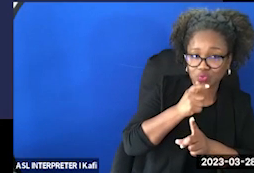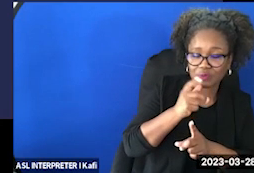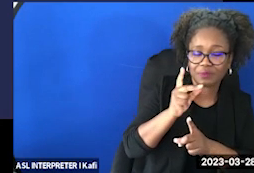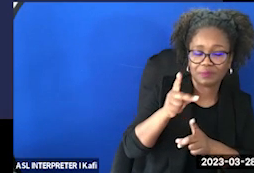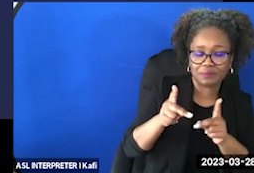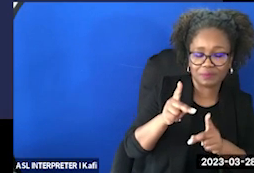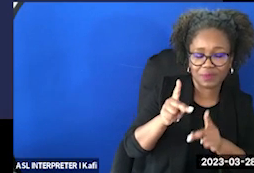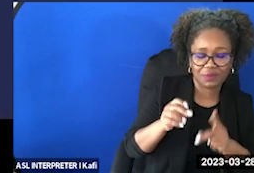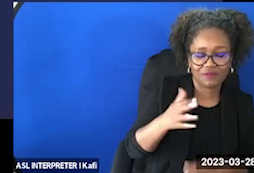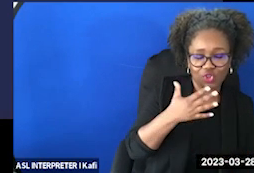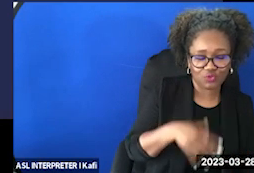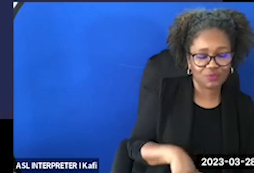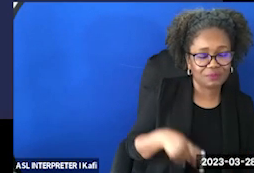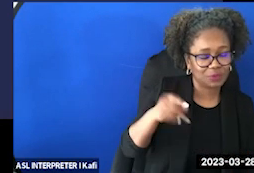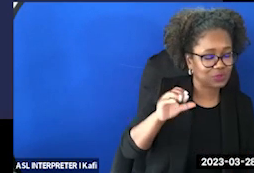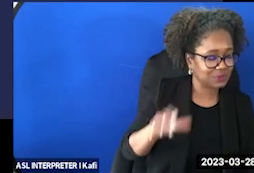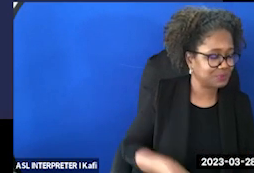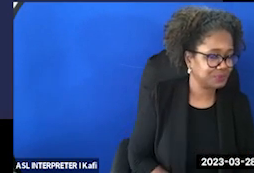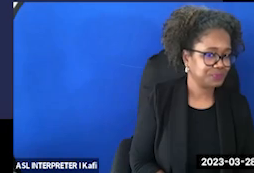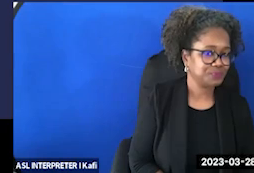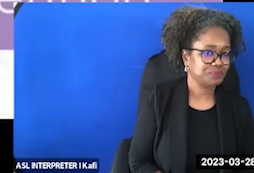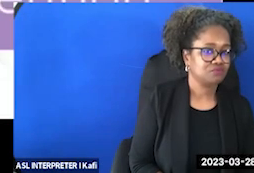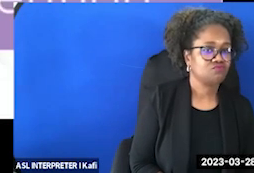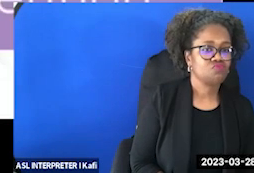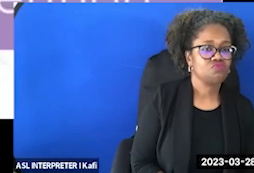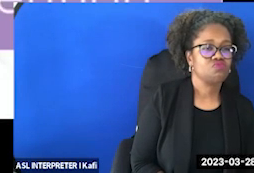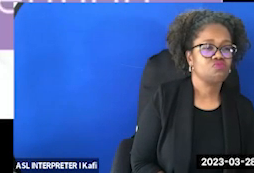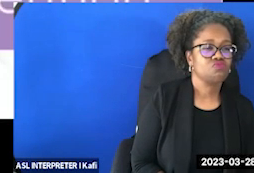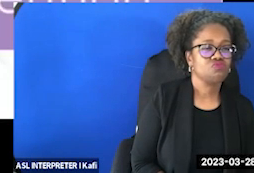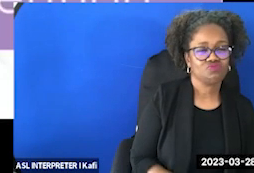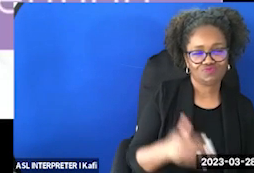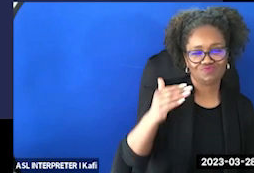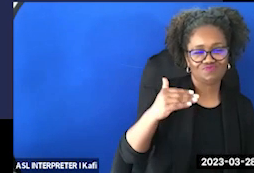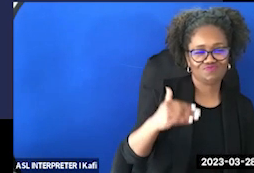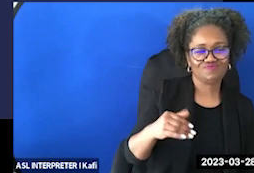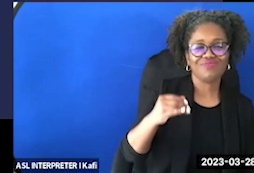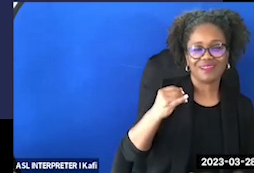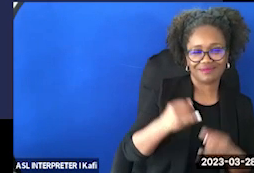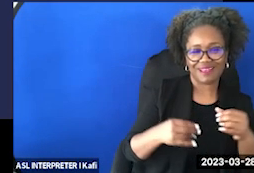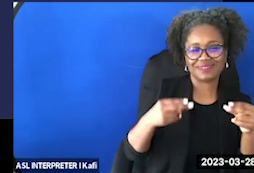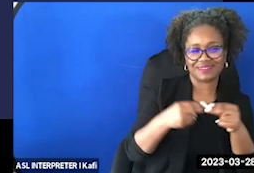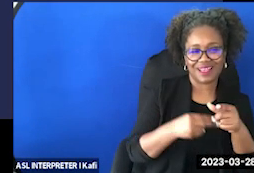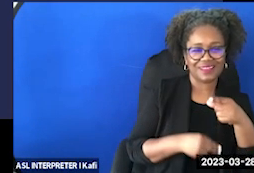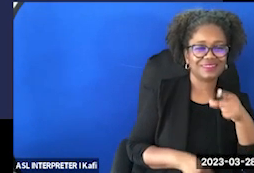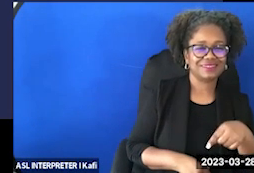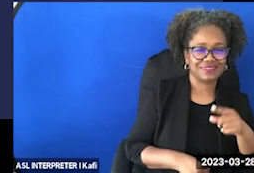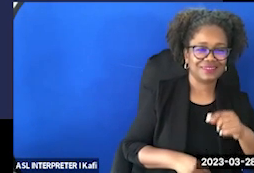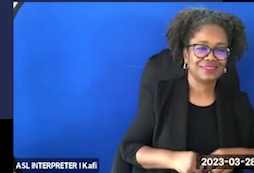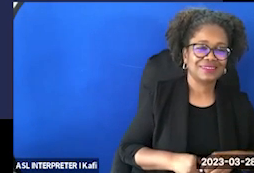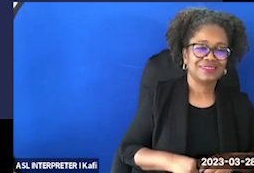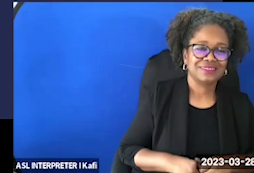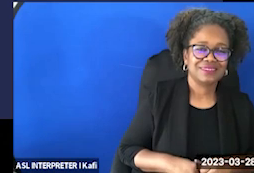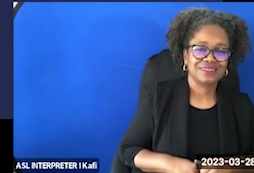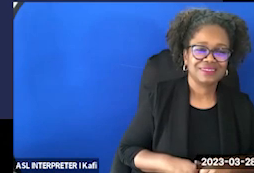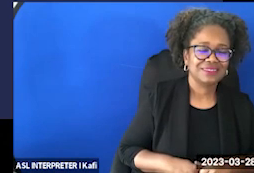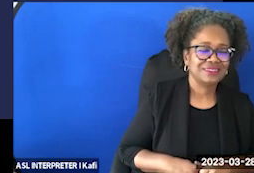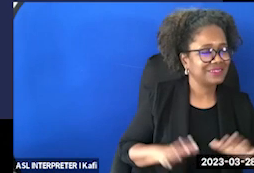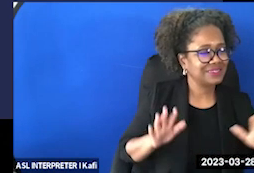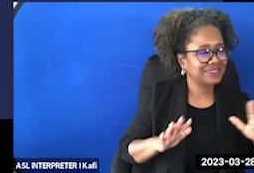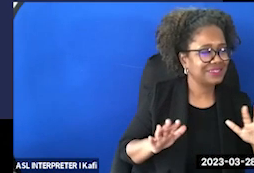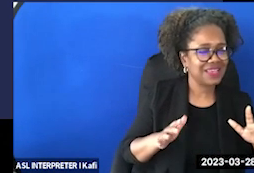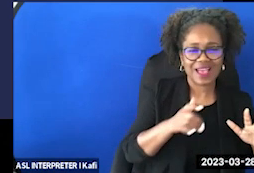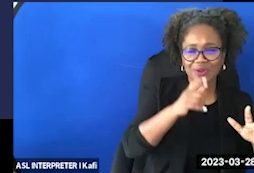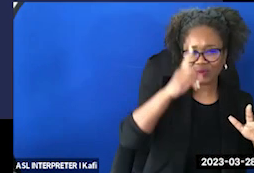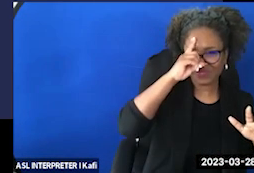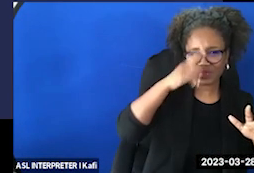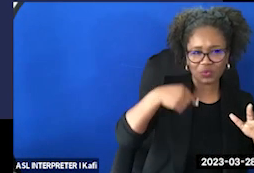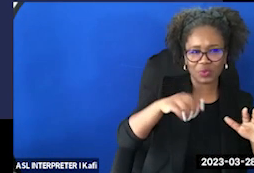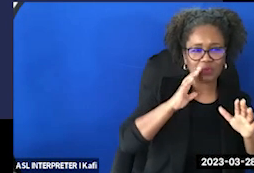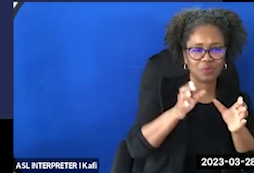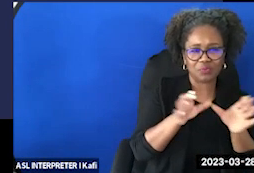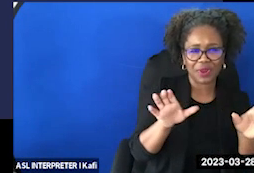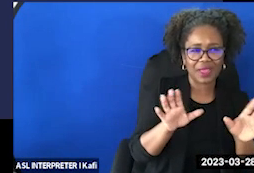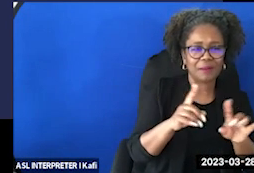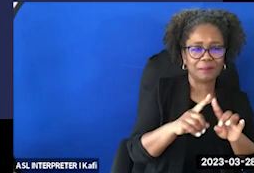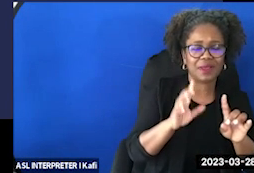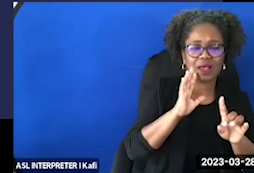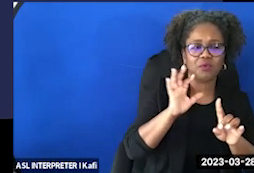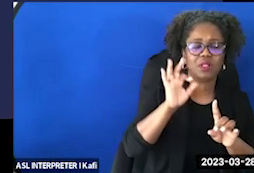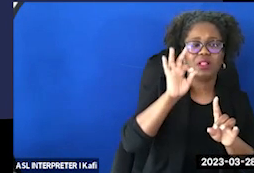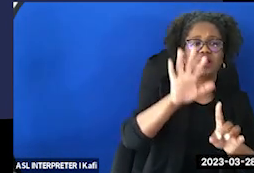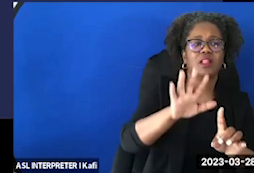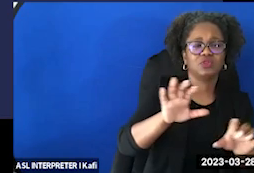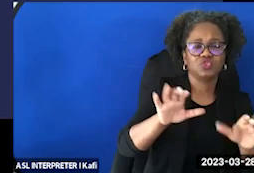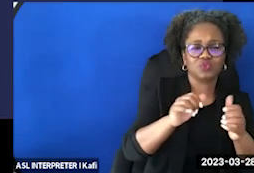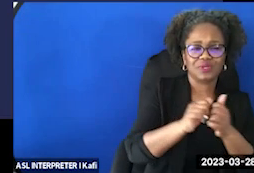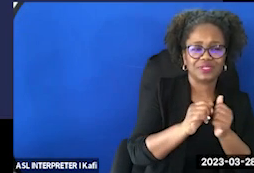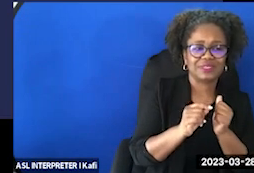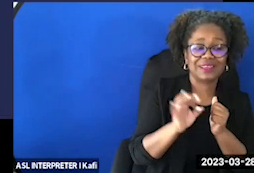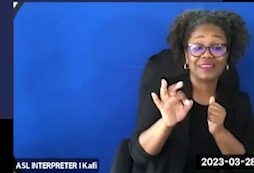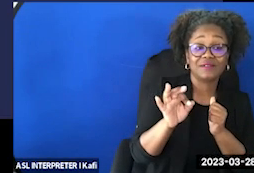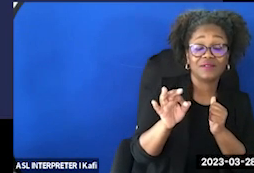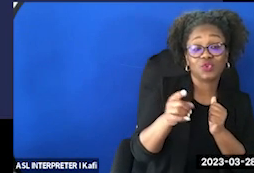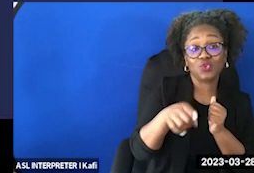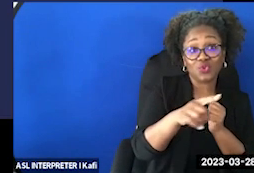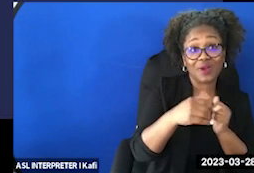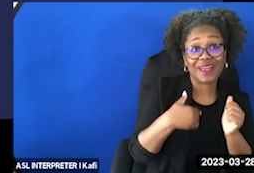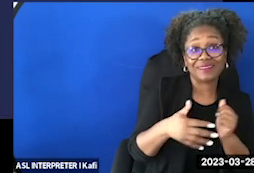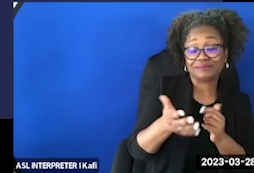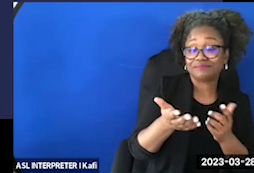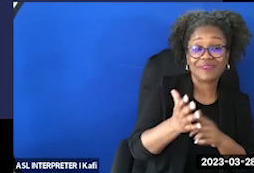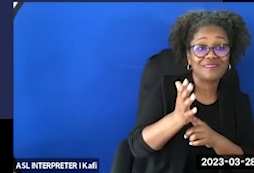Debbie Stine, Science & Technology Policy Academy: So so this is, I think, the last slide. Yeah. Oh, yeah, this is last slide. So this is. Basically, but I I don't think we necessarily have anybody here to do this, but maybe i'm just gonna going to do it to say like, if you had 5 min with President Biden, what policy